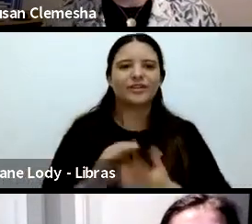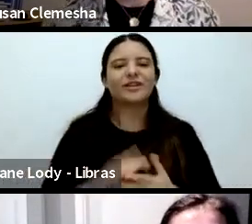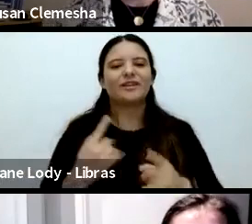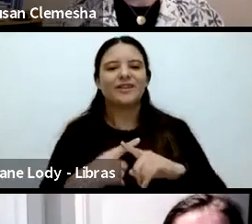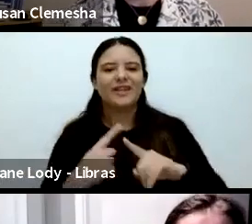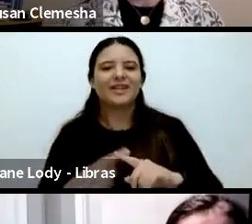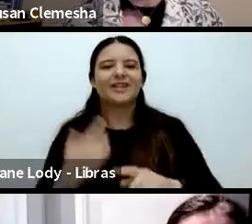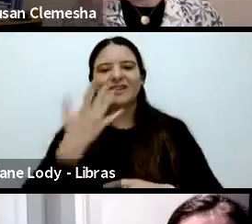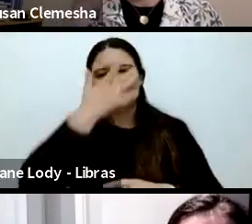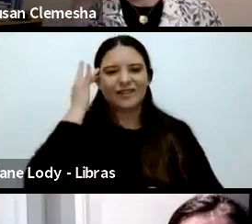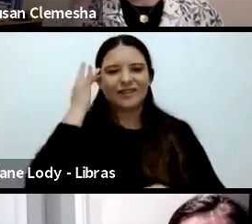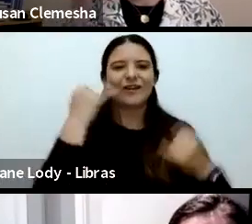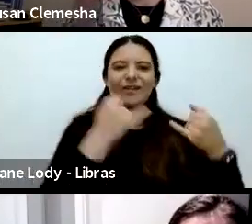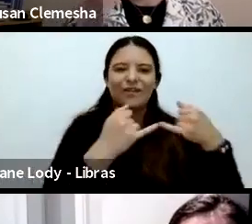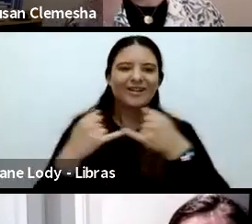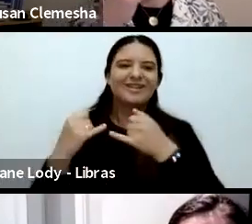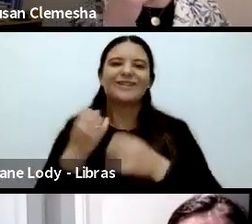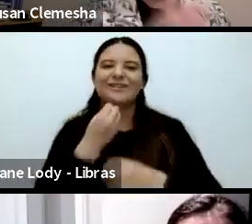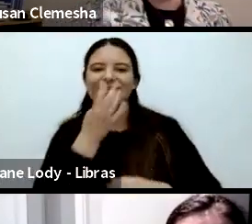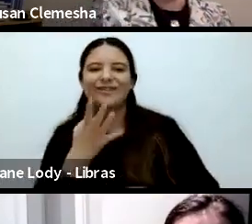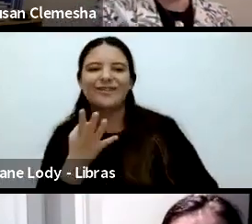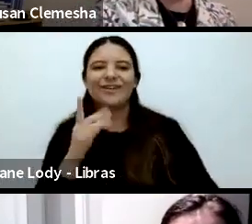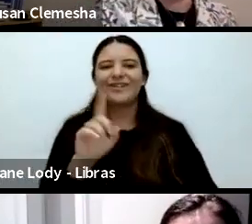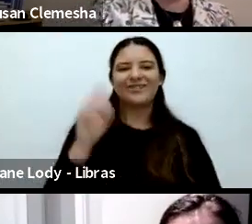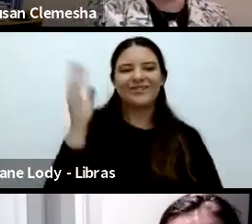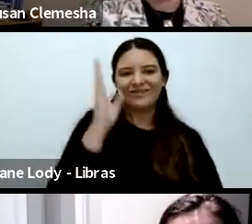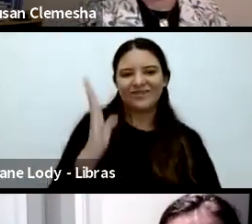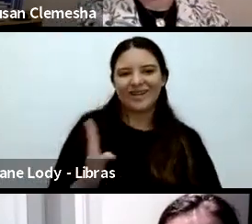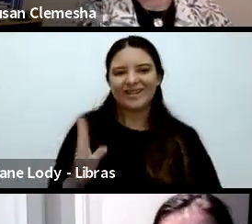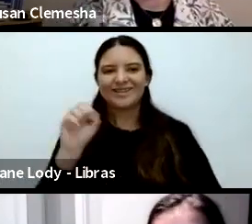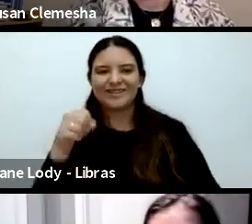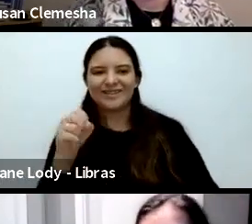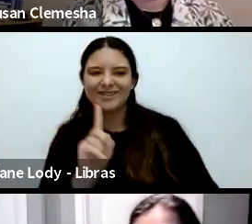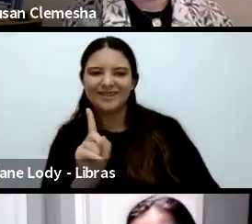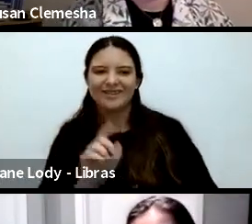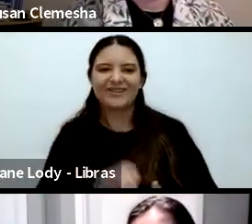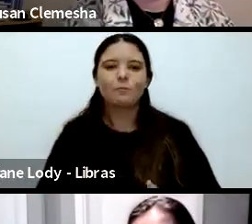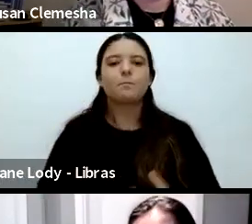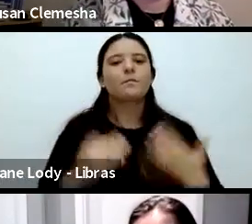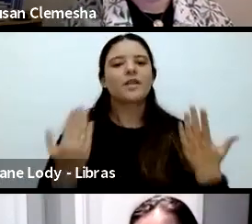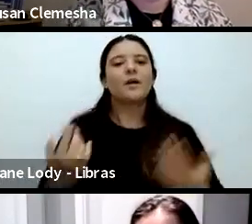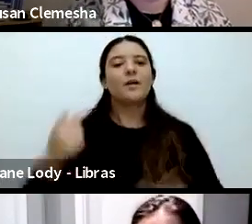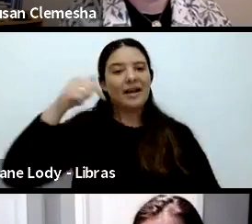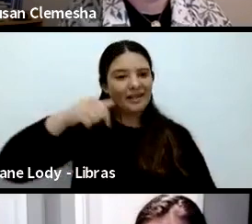who. o has been entered has bad internet connection. here in the United.